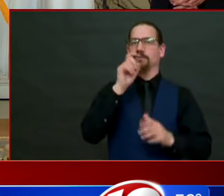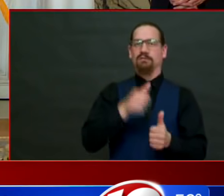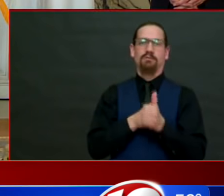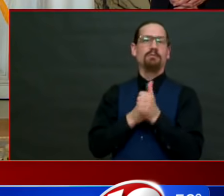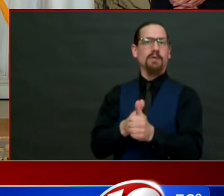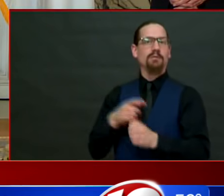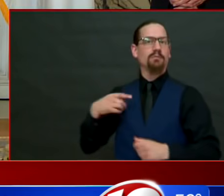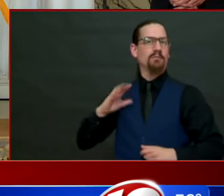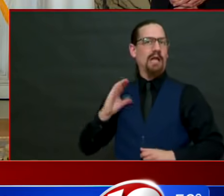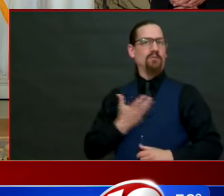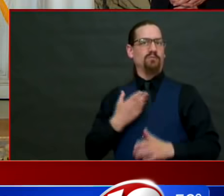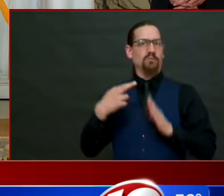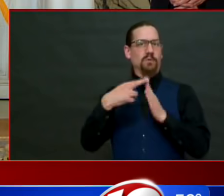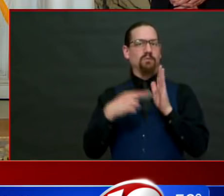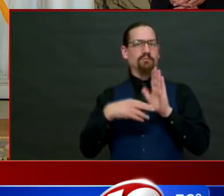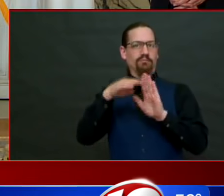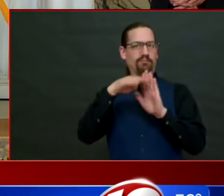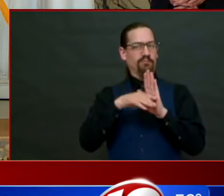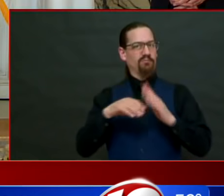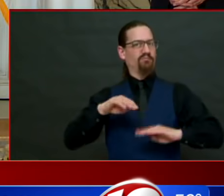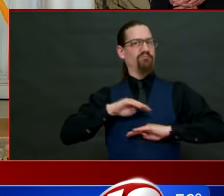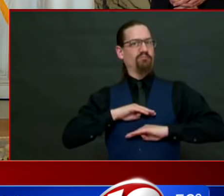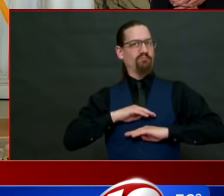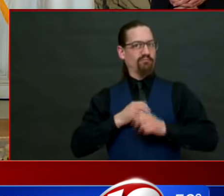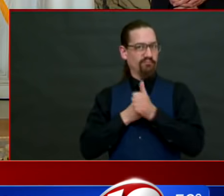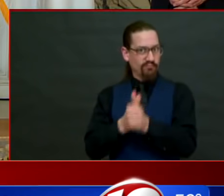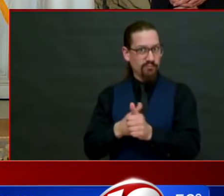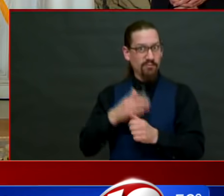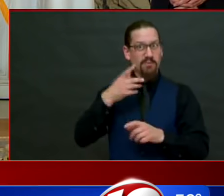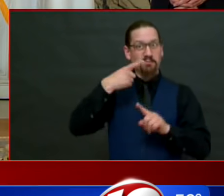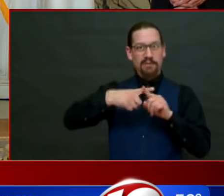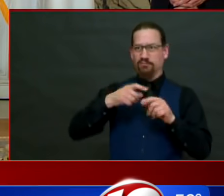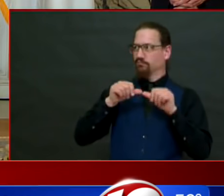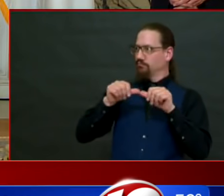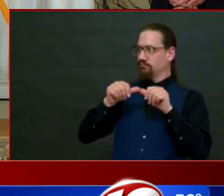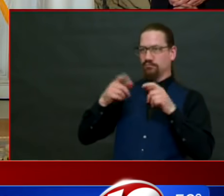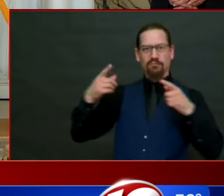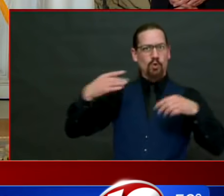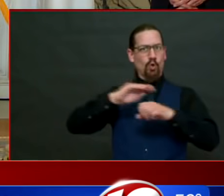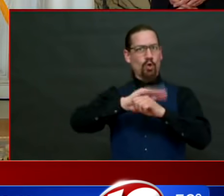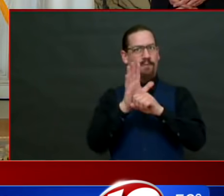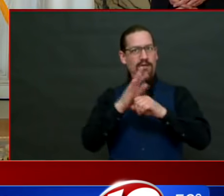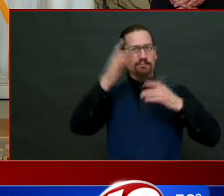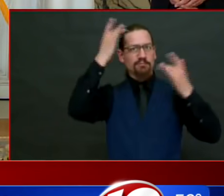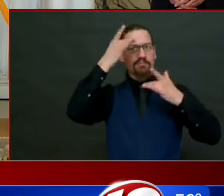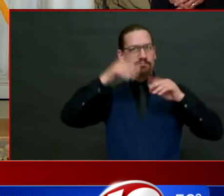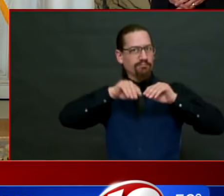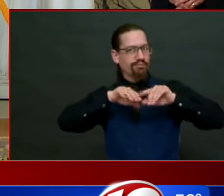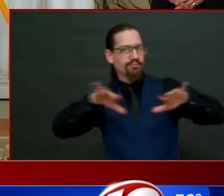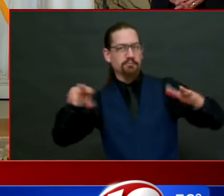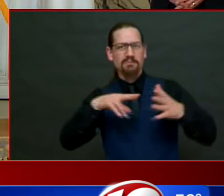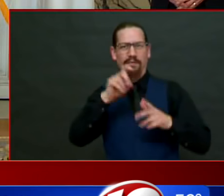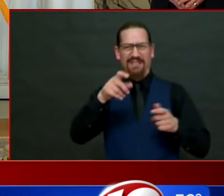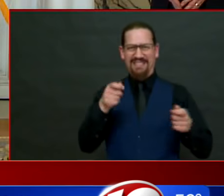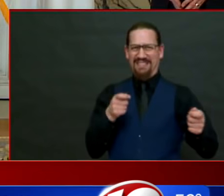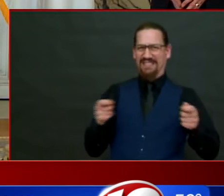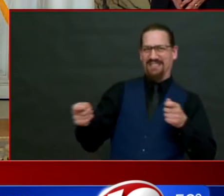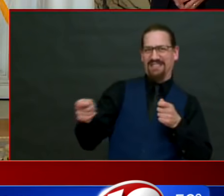INCLUDING DEVELOPING THE CODE -- EXPLAINING HOW REQUIREMENTS ARE MET AND HOW POTENTIAL OUTBREAKS WILL BE HANDLED.